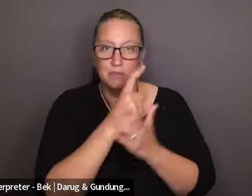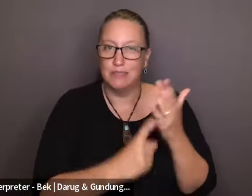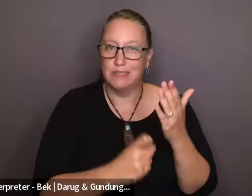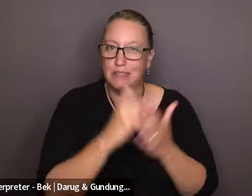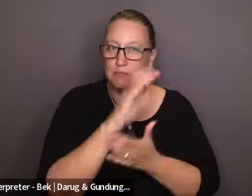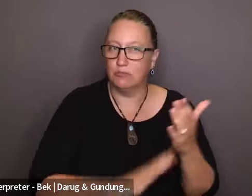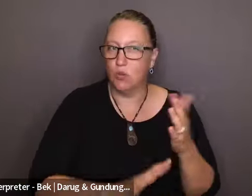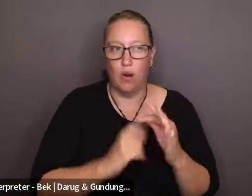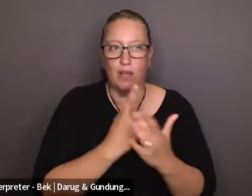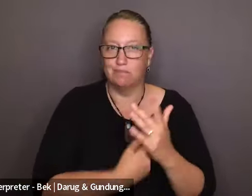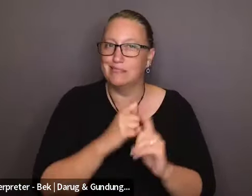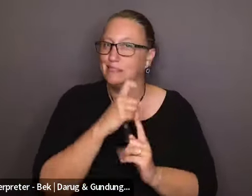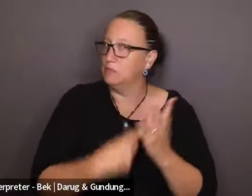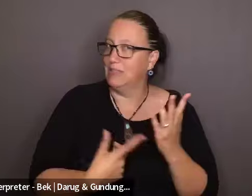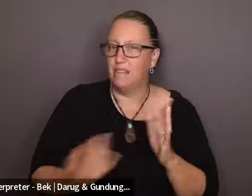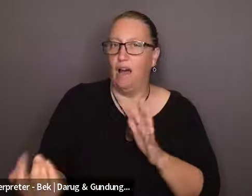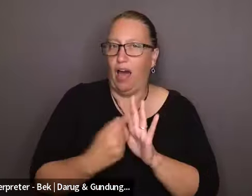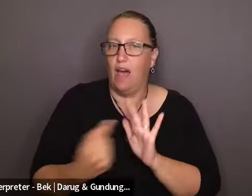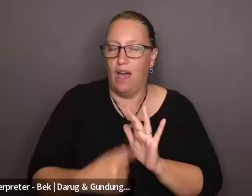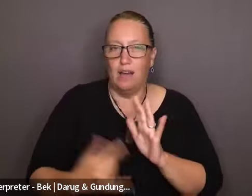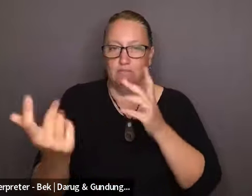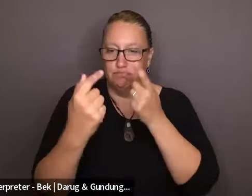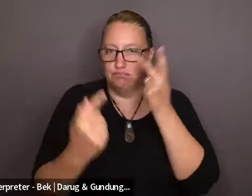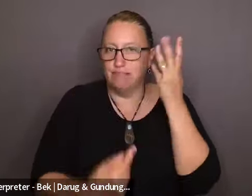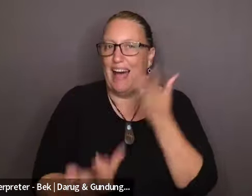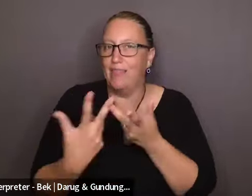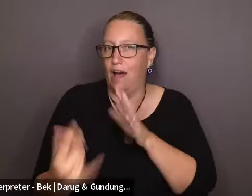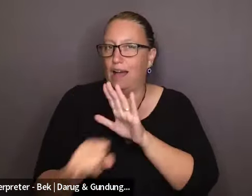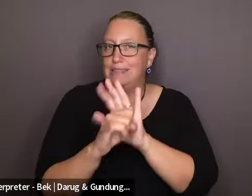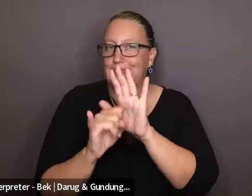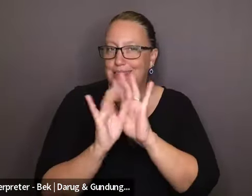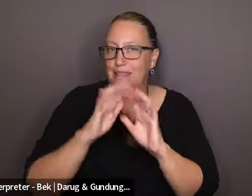challenge systemic... recognising the intersectional